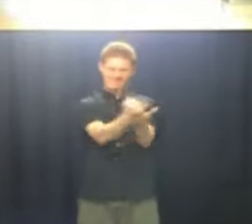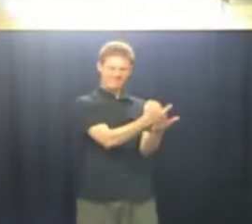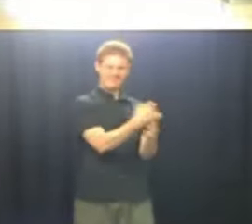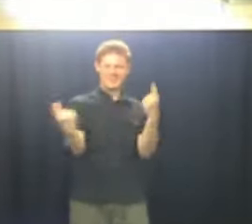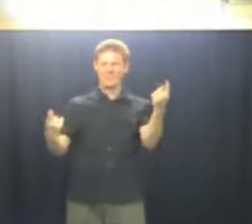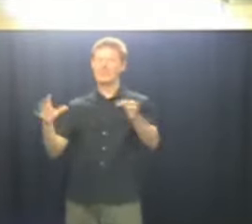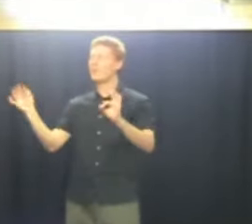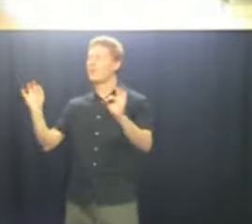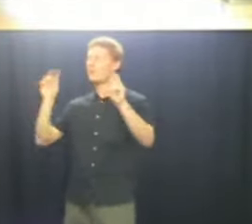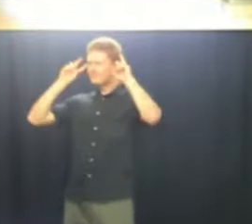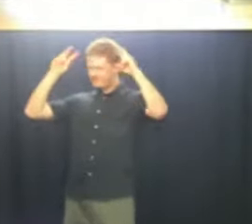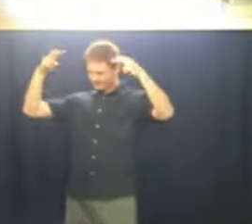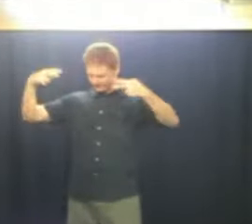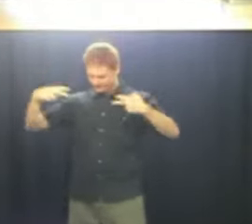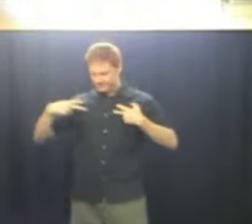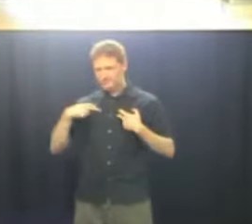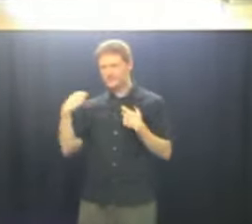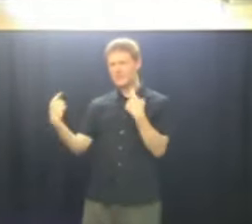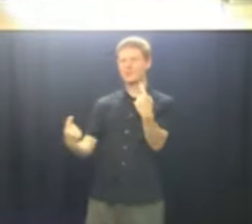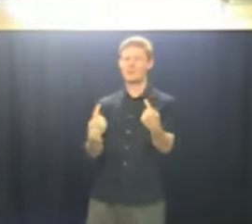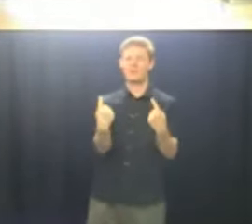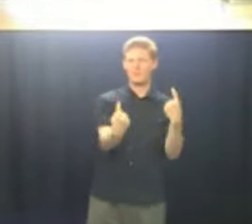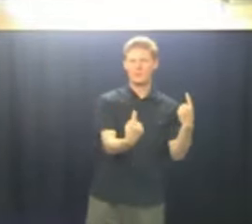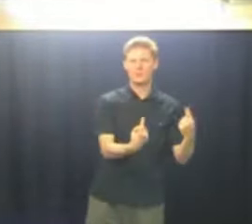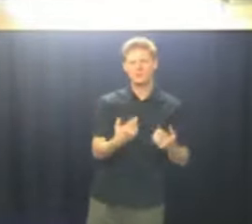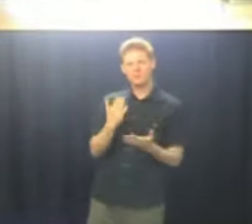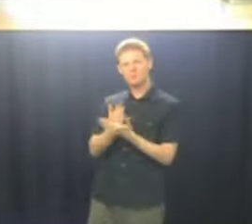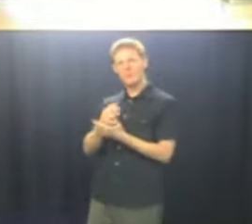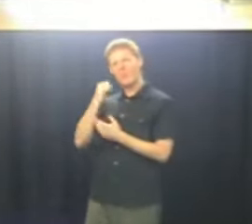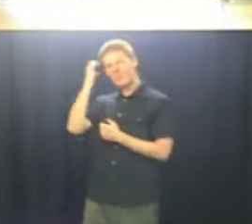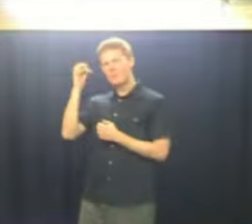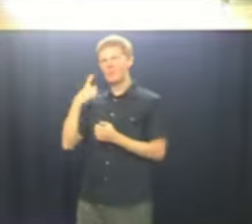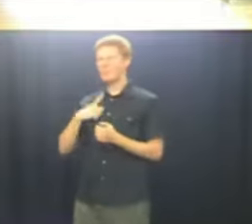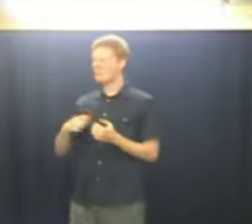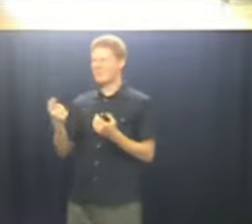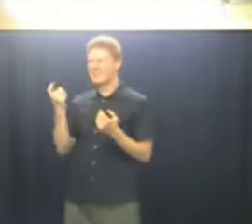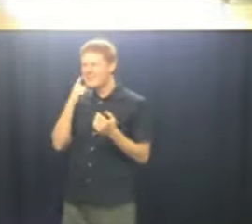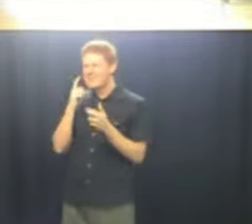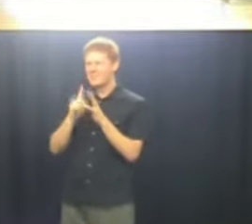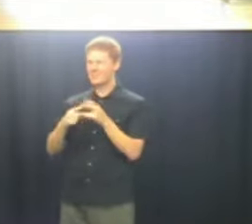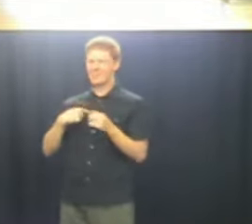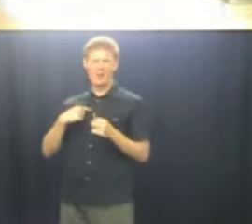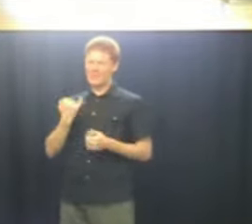Now please don't go around criticising or slandering each other I want this to be a self examining exercise for all of us So please think carefully about these things for it is easy to do some of them.